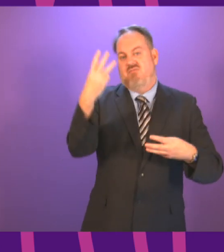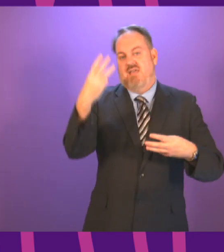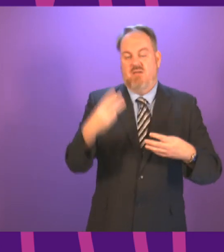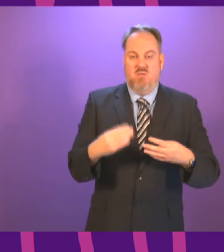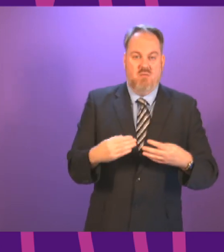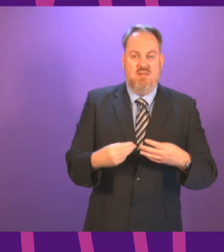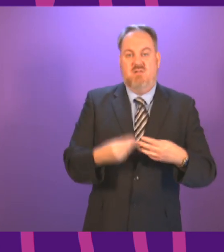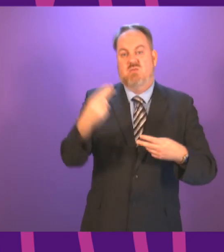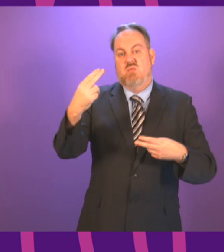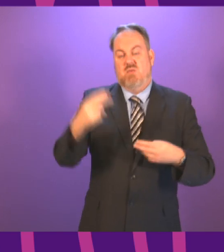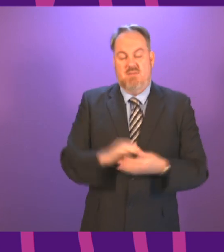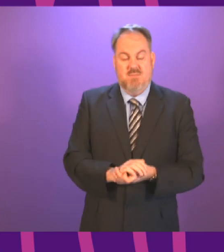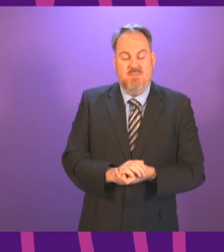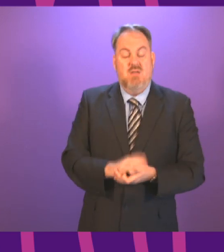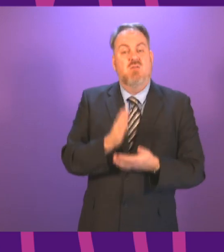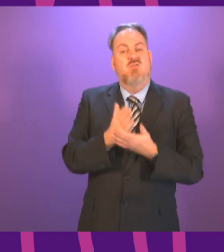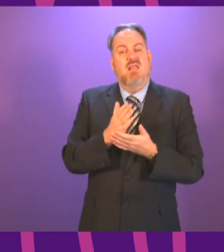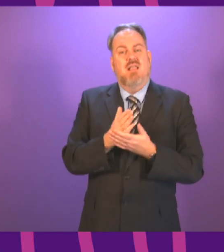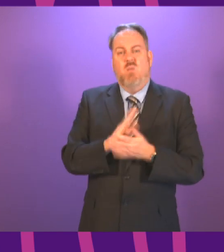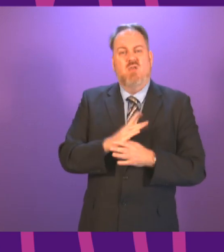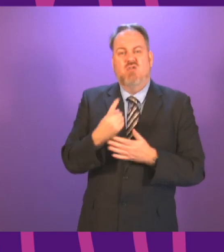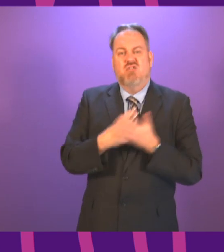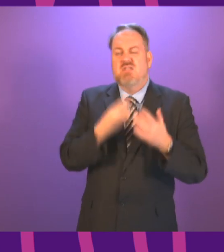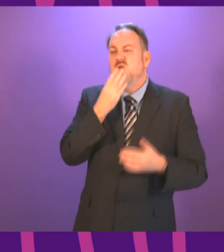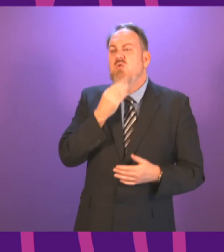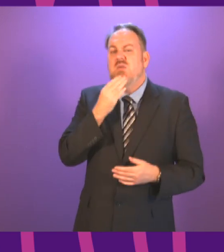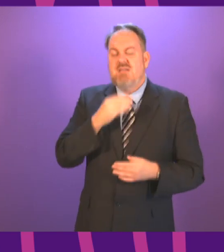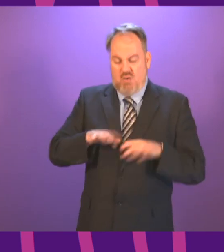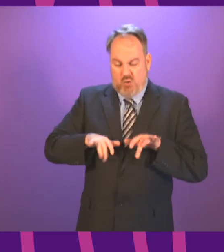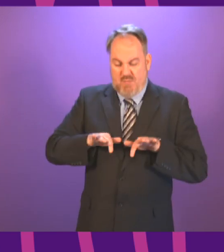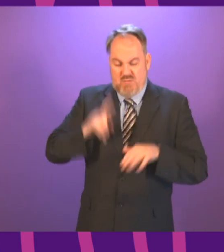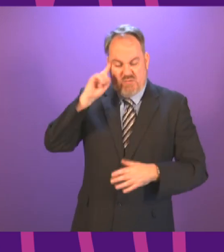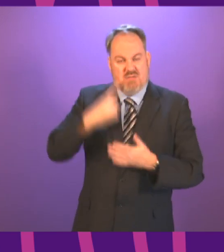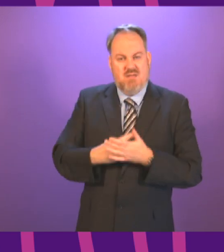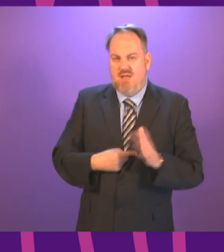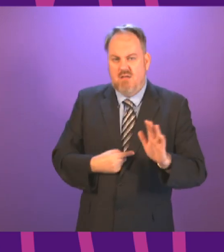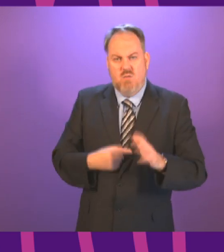algorithm for feeding certain data into a computer and getting the answer out; we have to apply judgment.